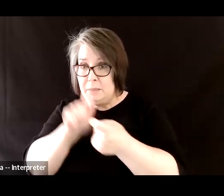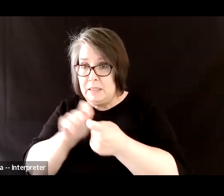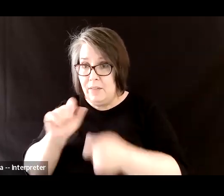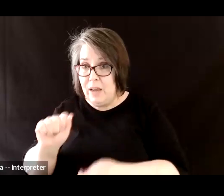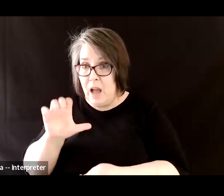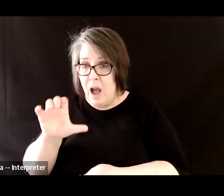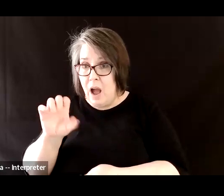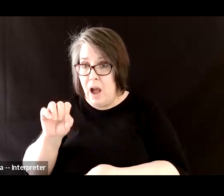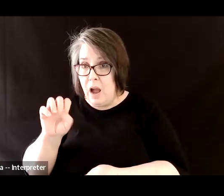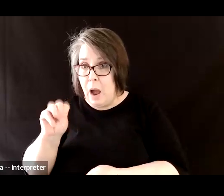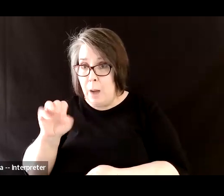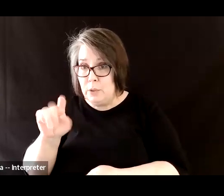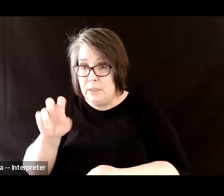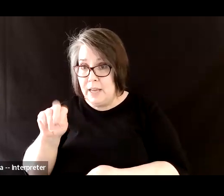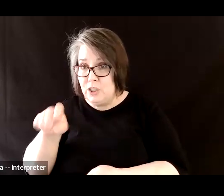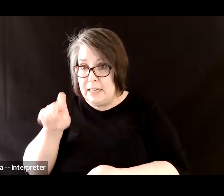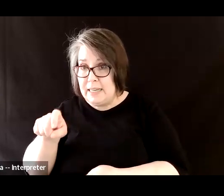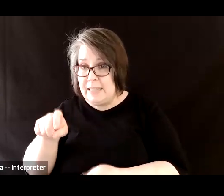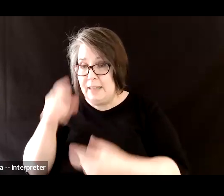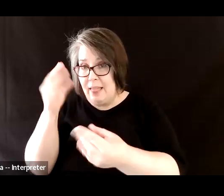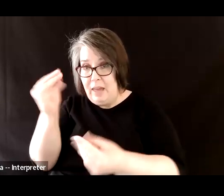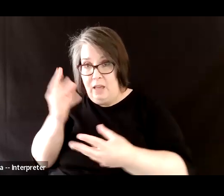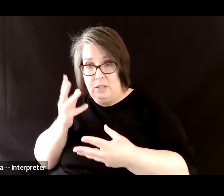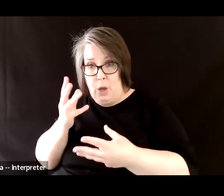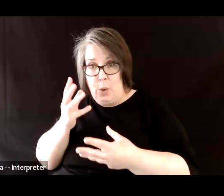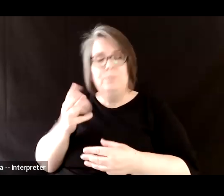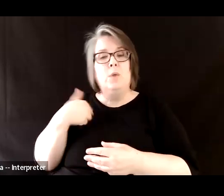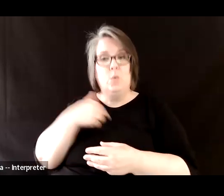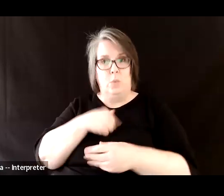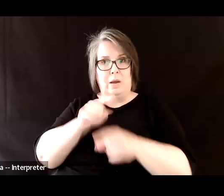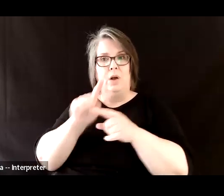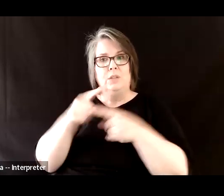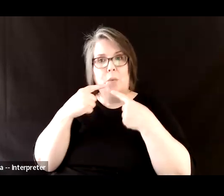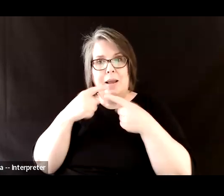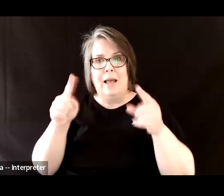needs for this event, let us know. We also announced we are going we are going to have ASL, we are